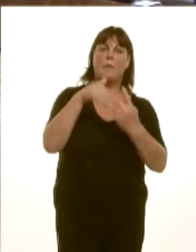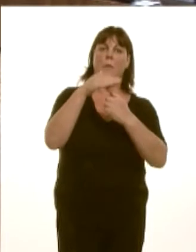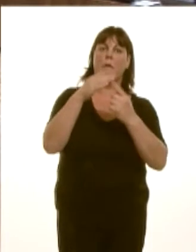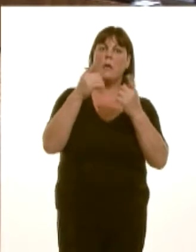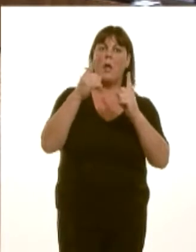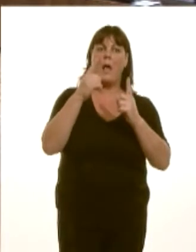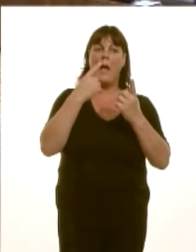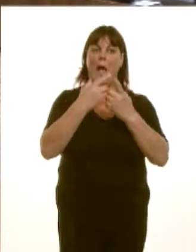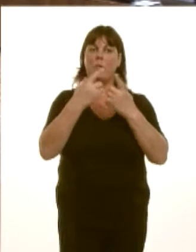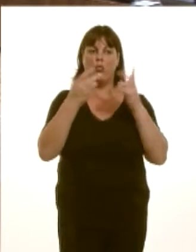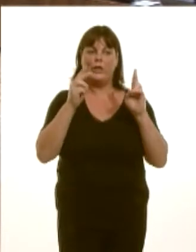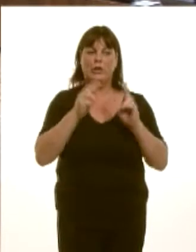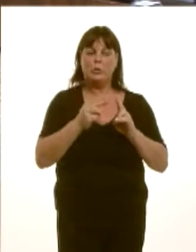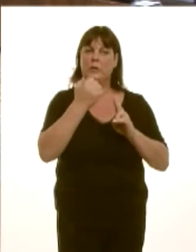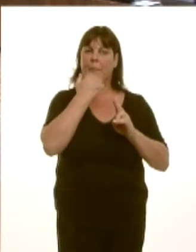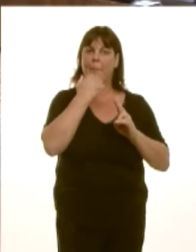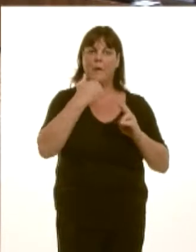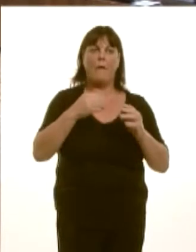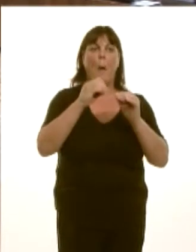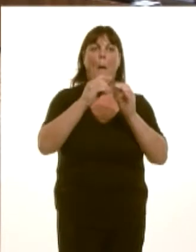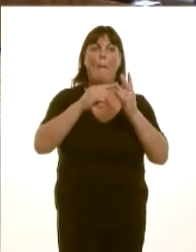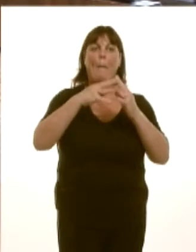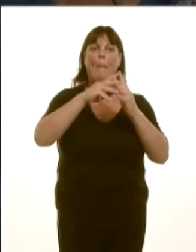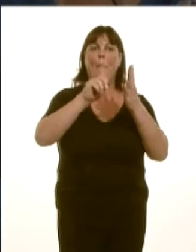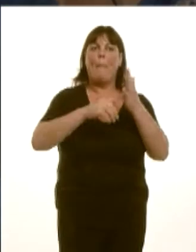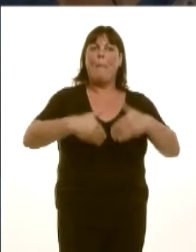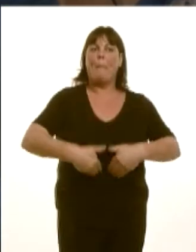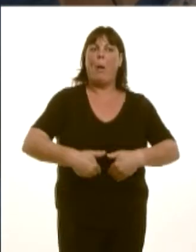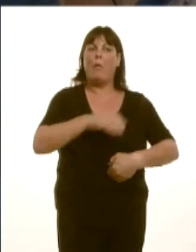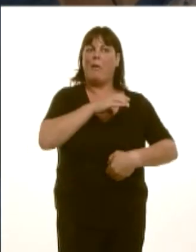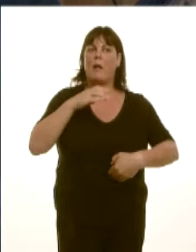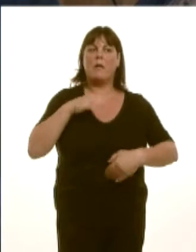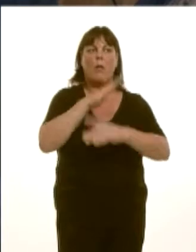OAQ(4)1839(FM) Carwyn Jones: Our plans to tackle all forms of cancer are set out in the cancer delivery plan.